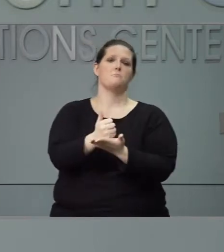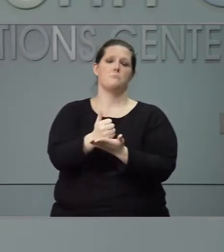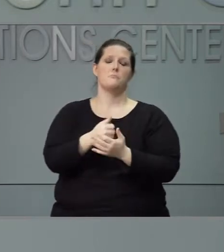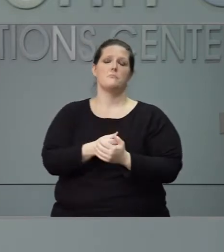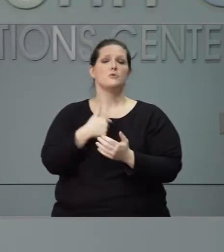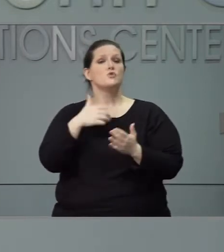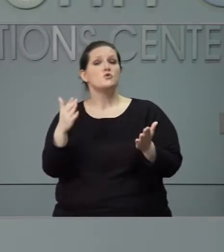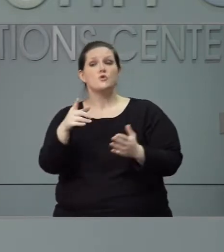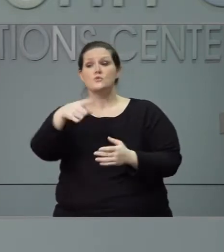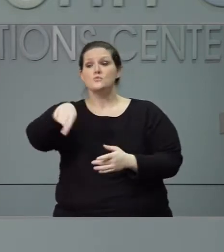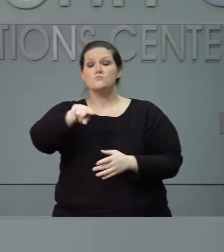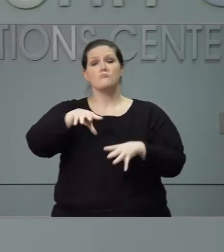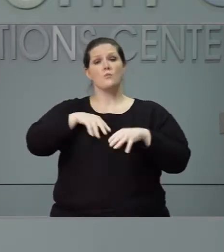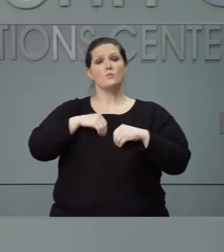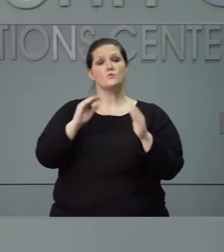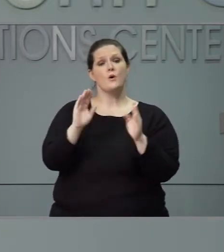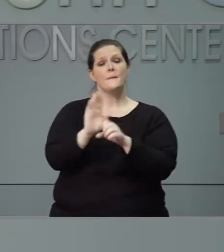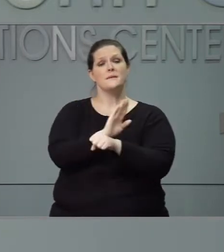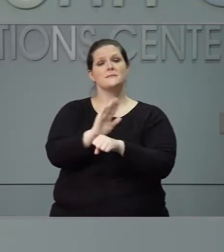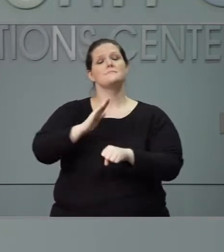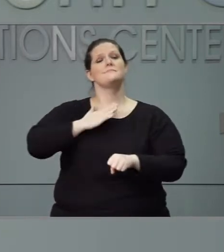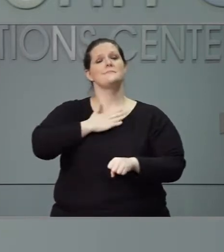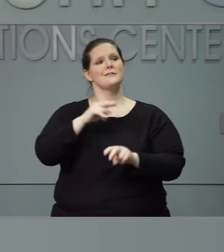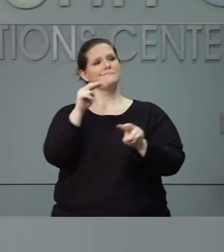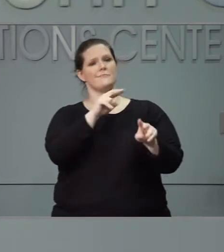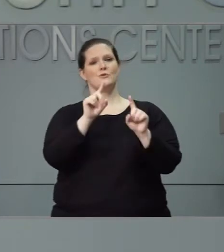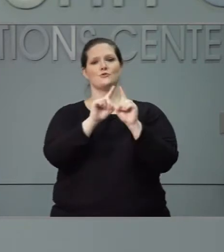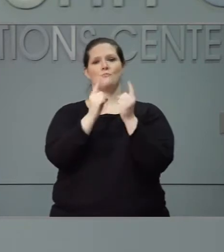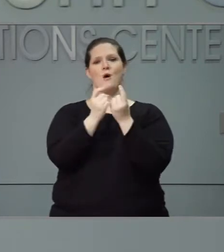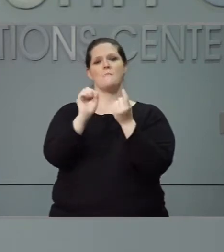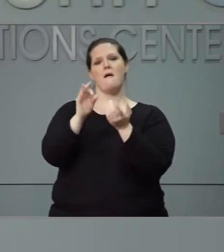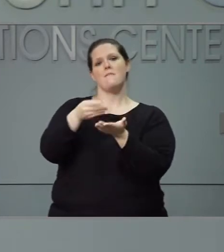DEJA A LOS VECINOS CON PROBLEMAS DE SER DAÑADOS. HAY QUE